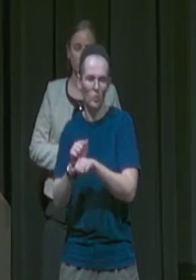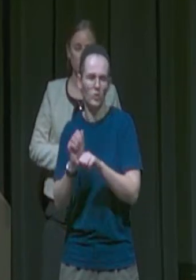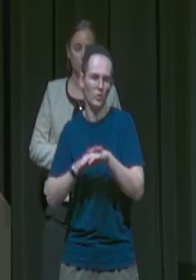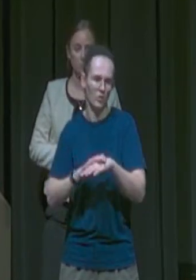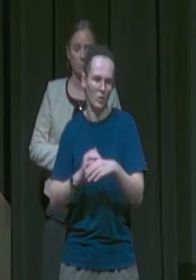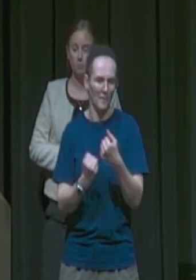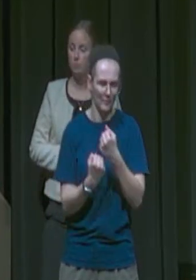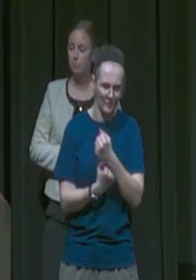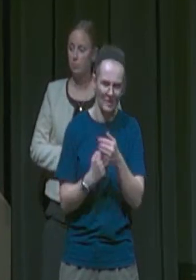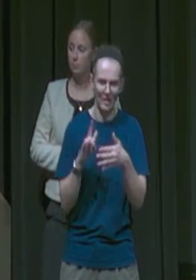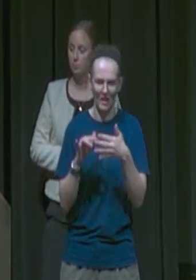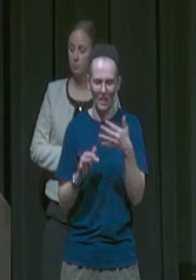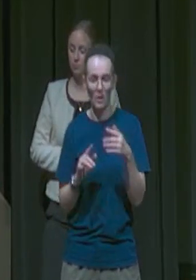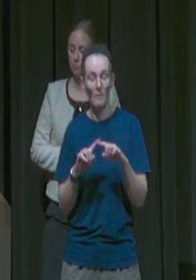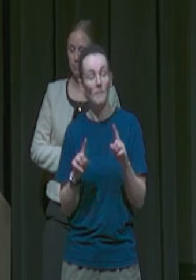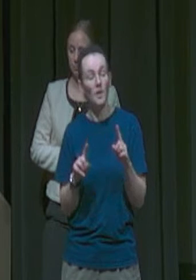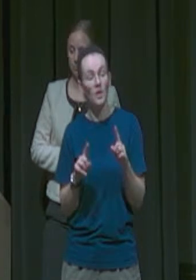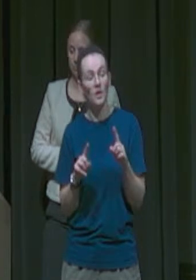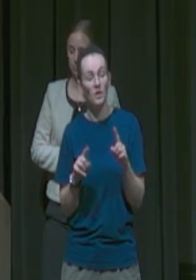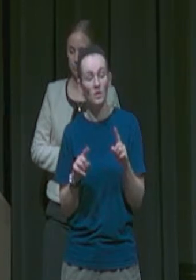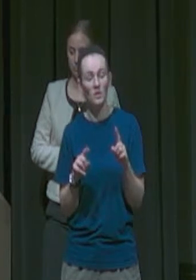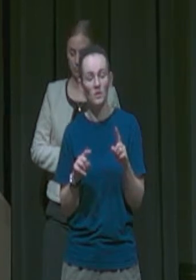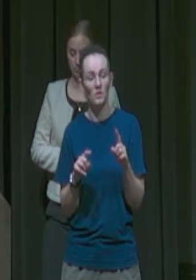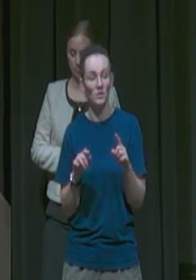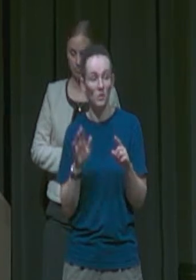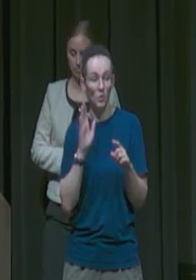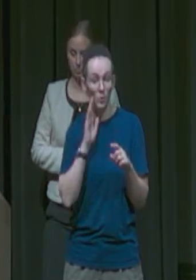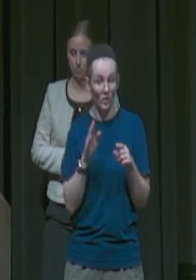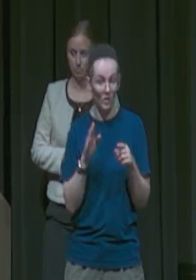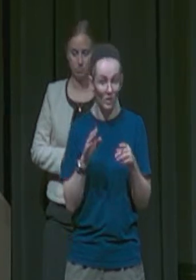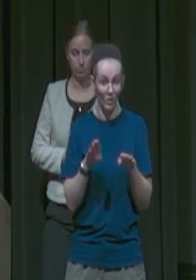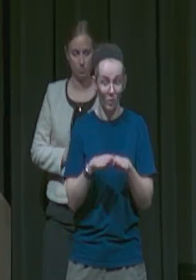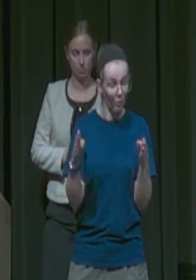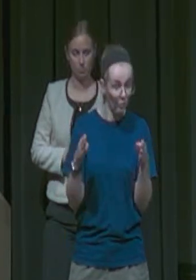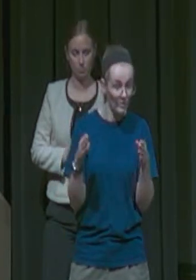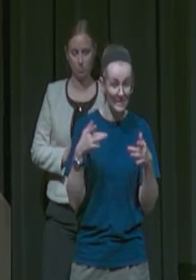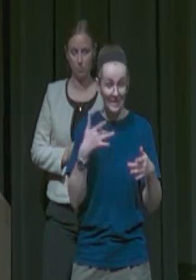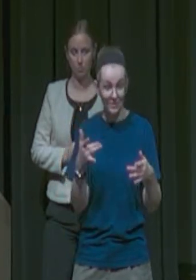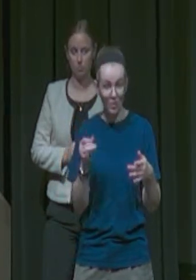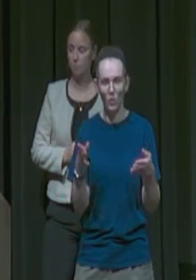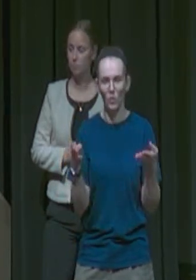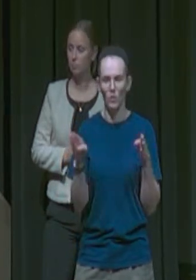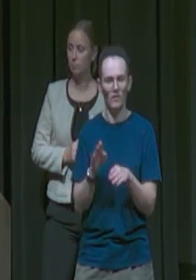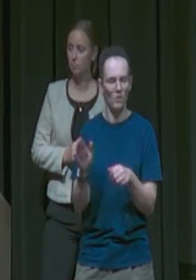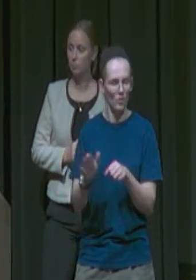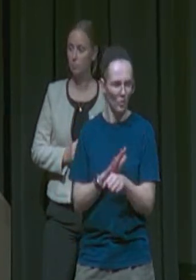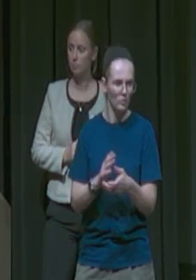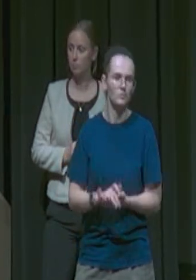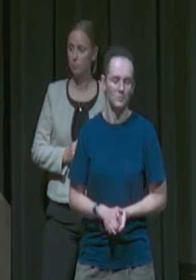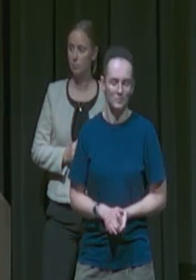bridge or something but um is it going to be remain open those a good question I'll answer